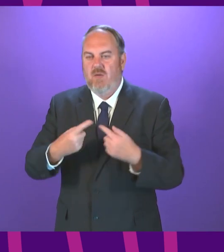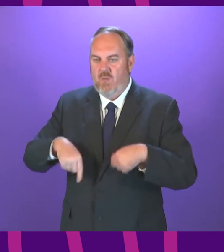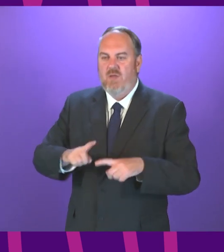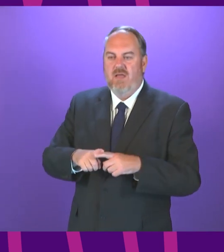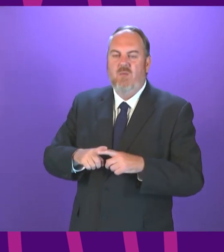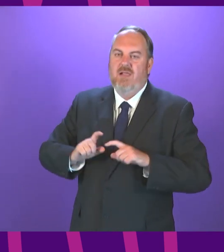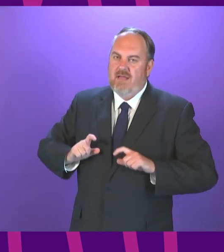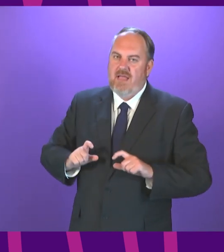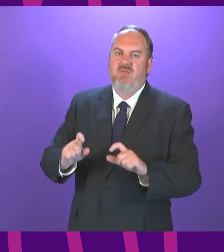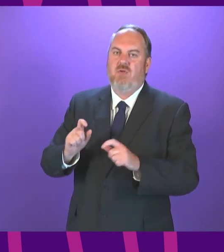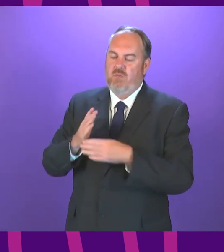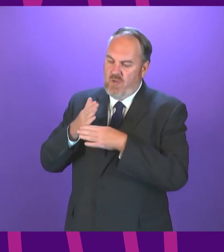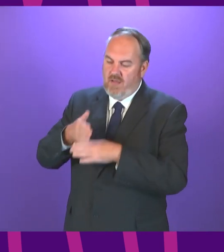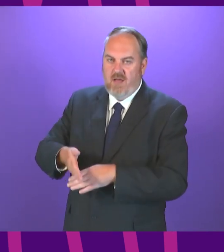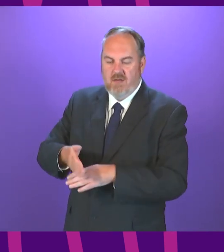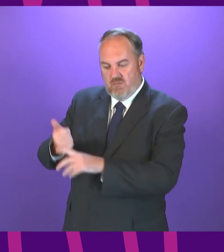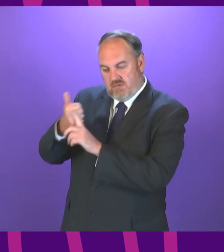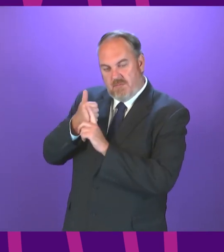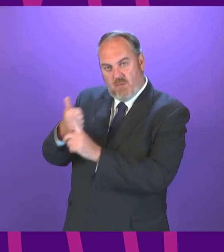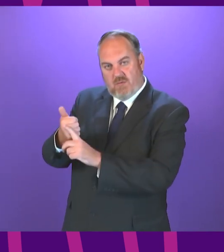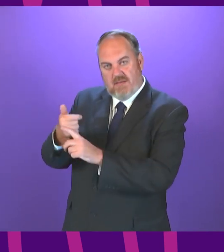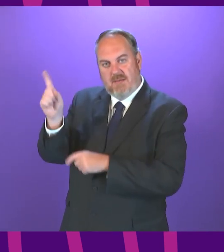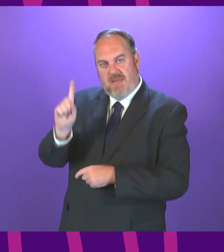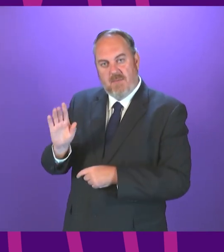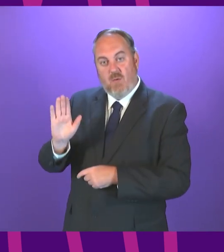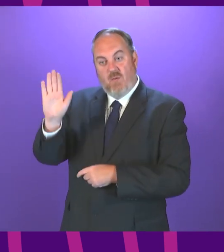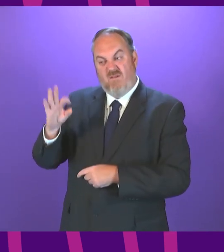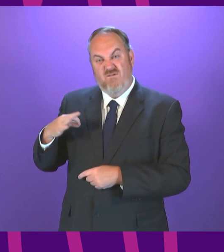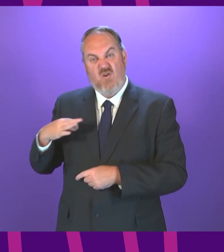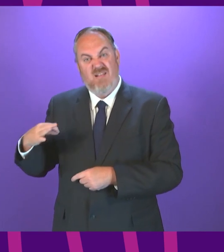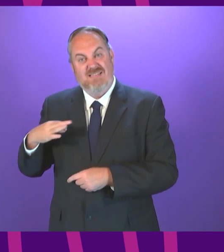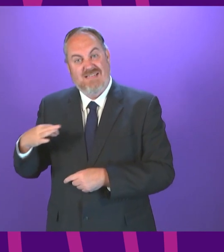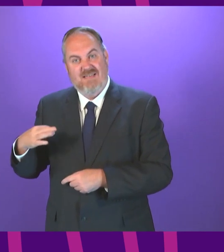to make sure that those who have participated in the Novavax trials are not disadvantaged.